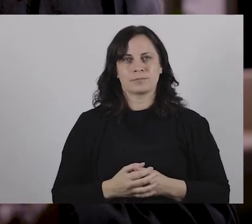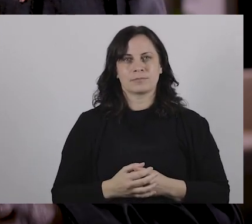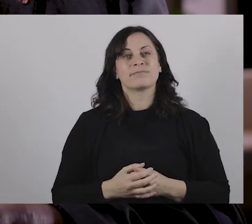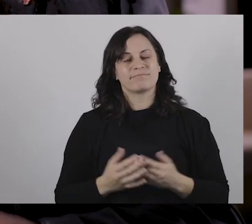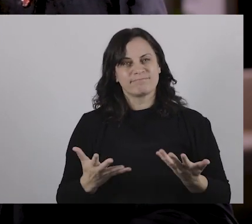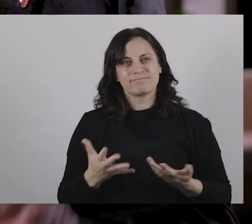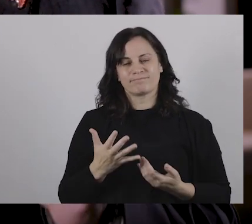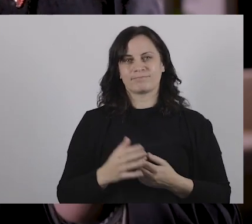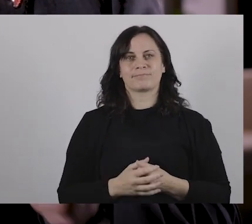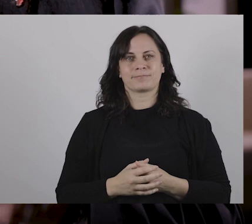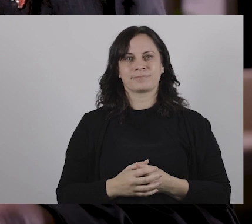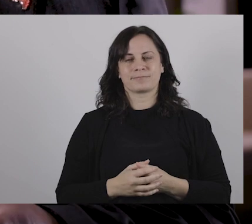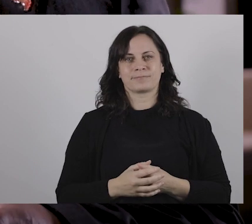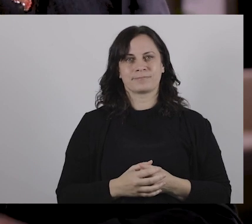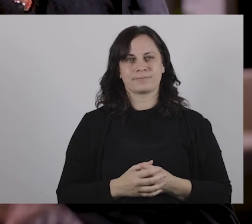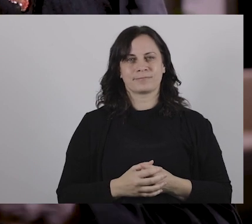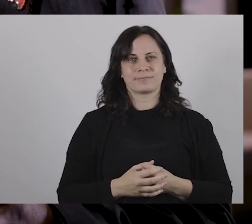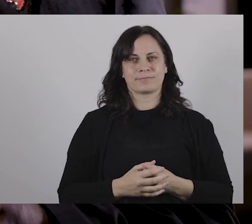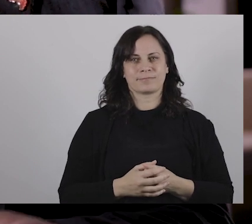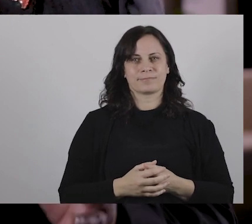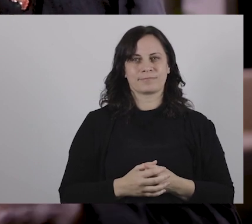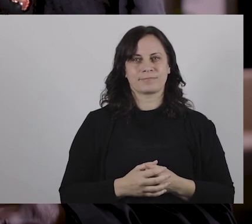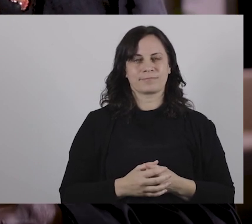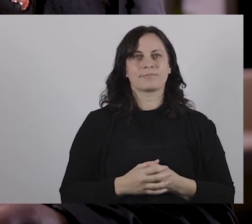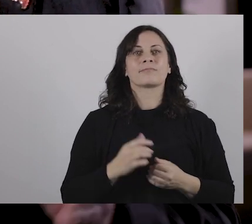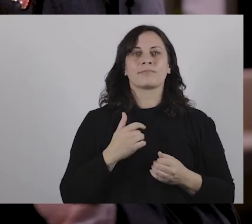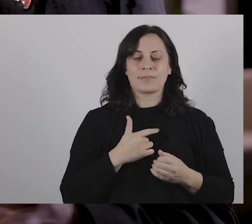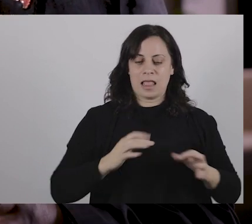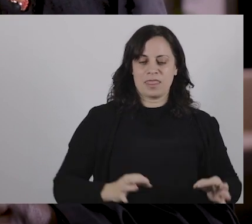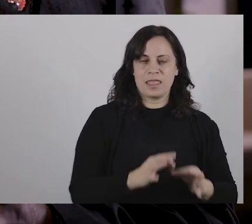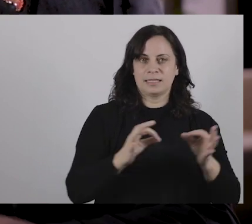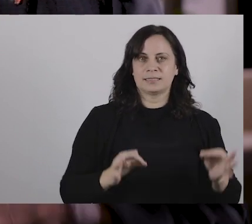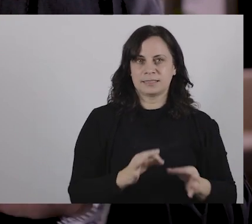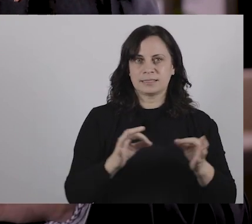As the saying goes, 'We're remains from the garden of Tūmanakōtore.'